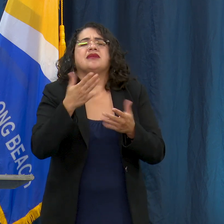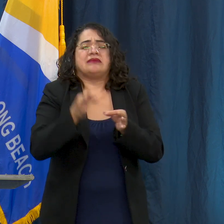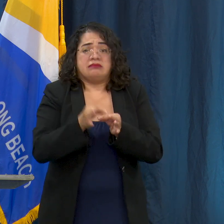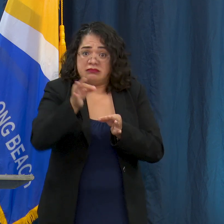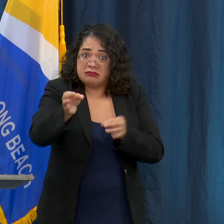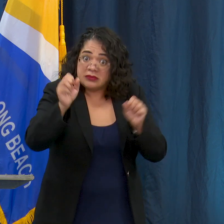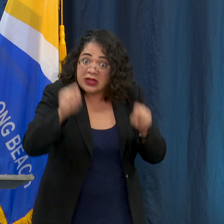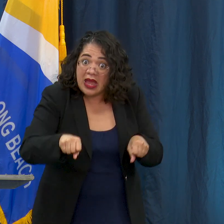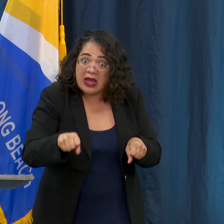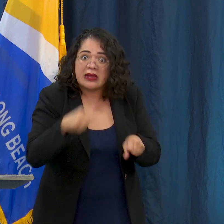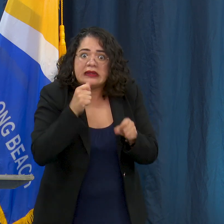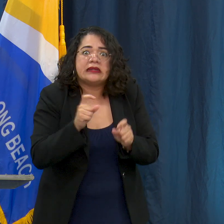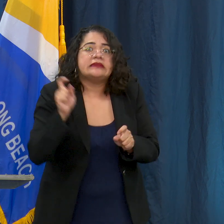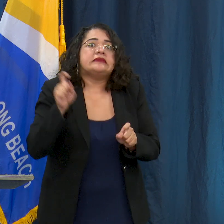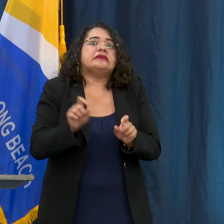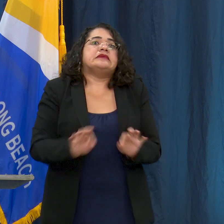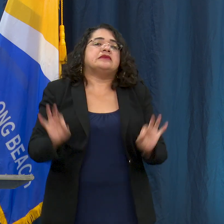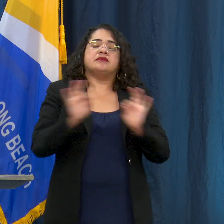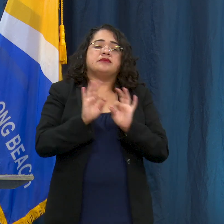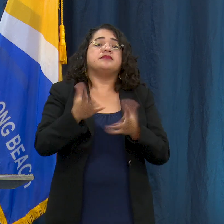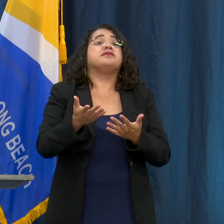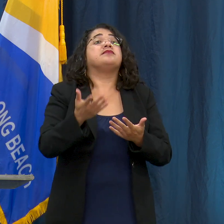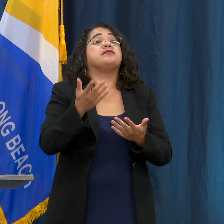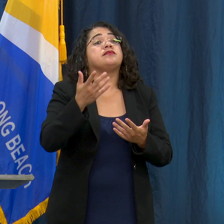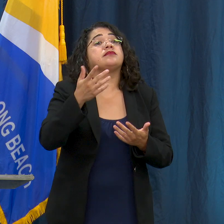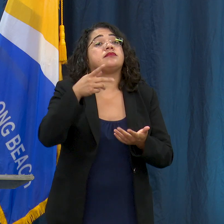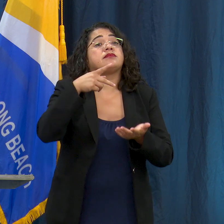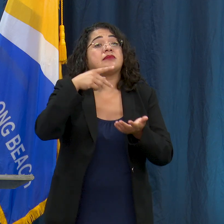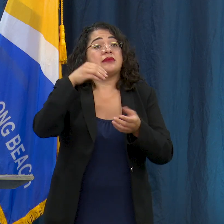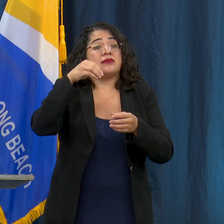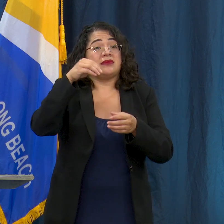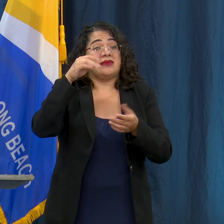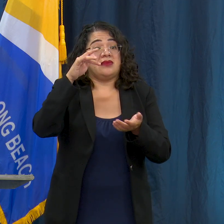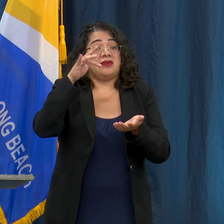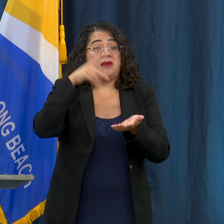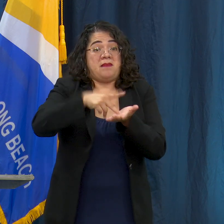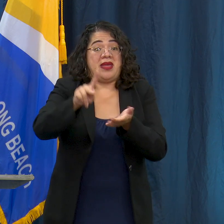to limit your in-person visits to the pharmacy. So plan to order and pick up